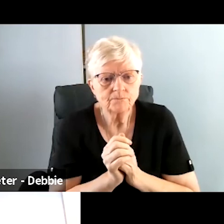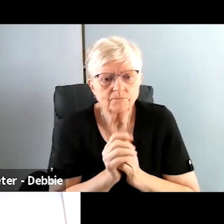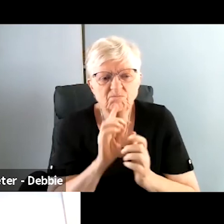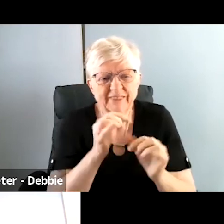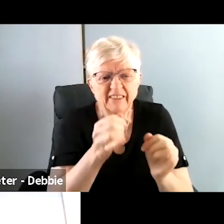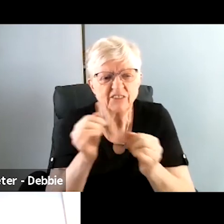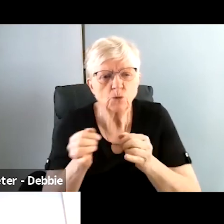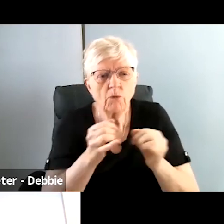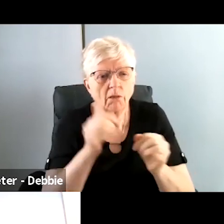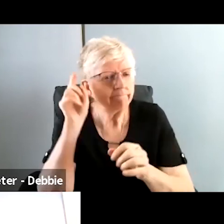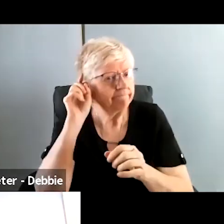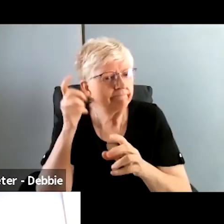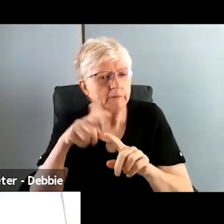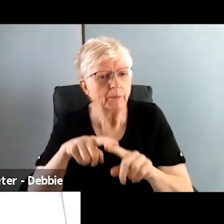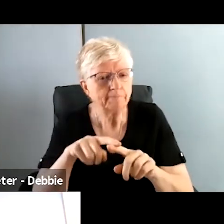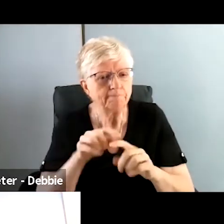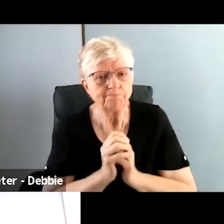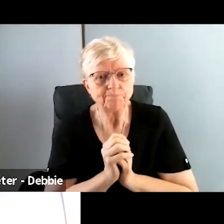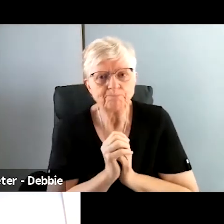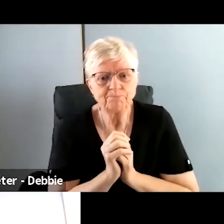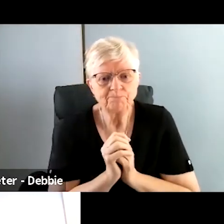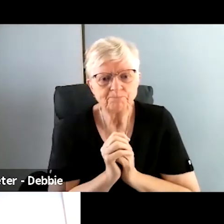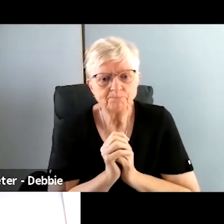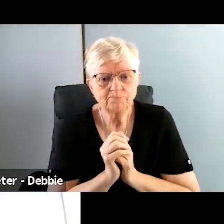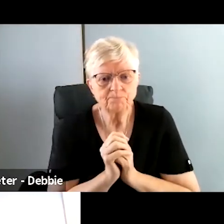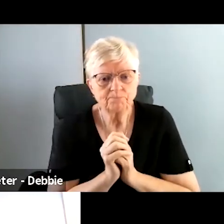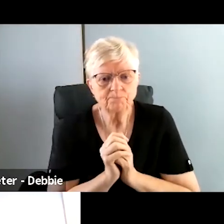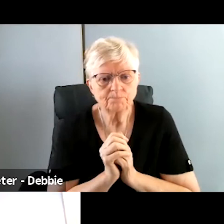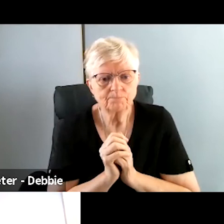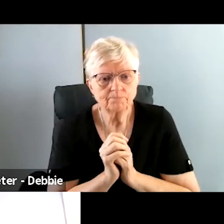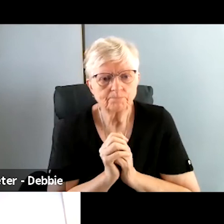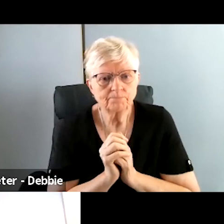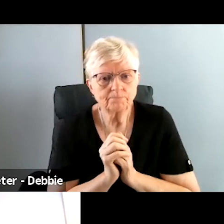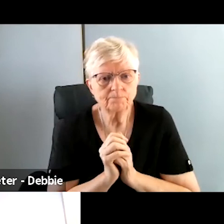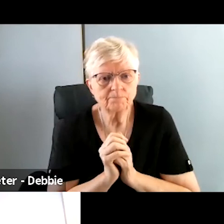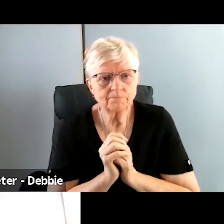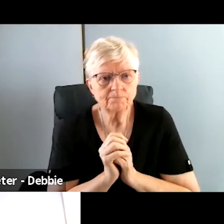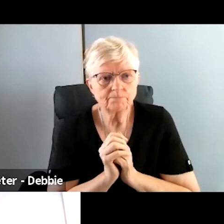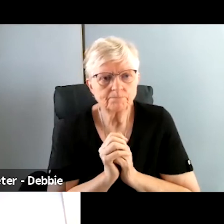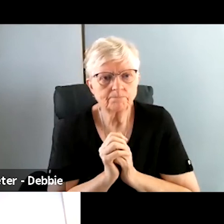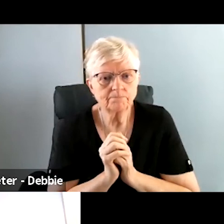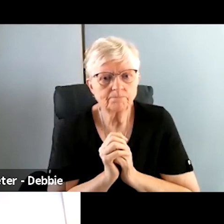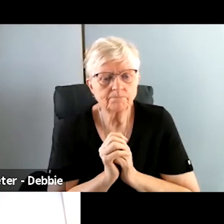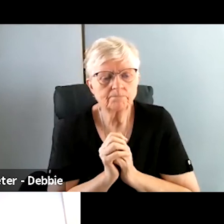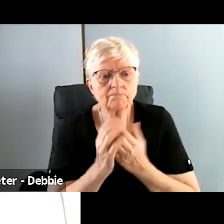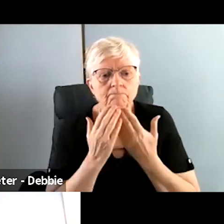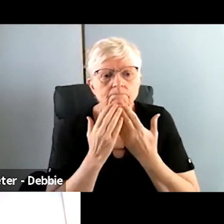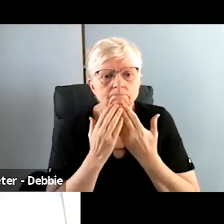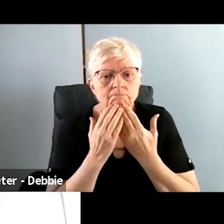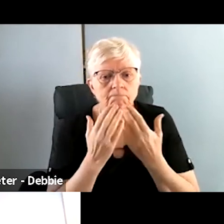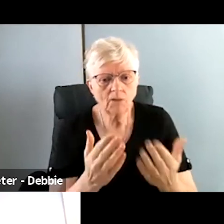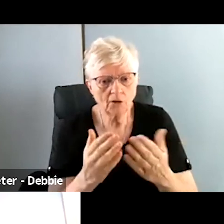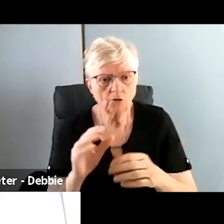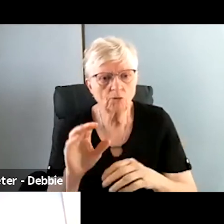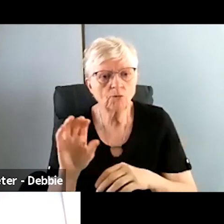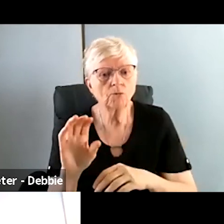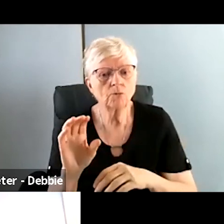SOLUTION FOR YOU.